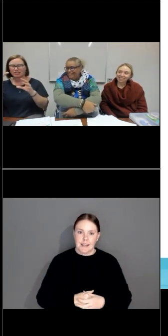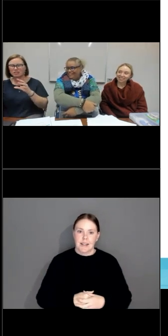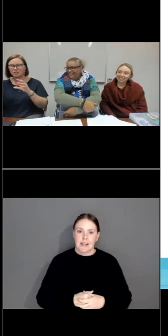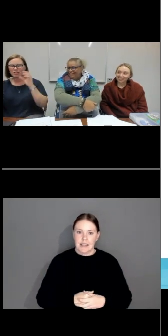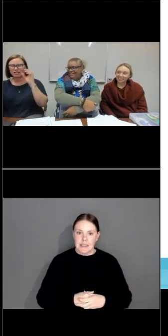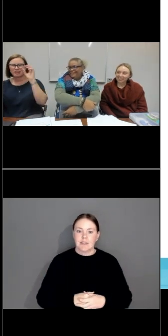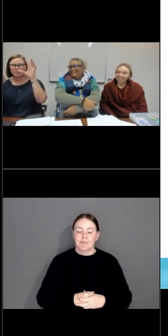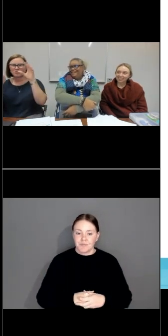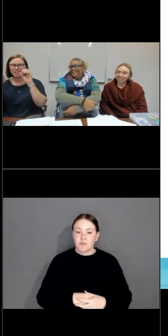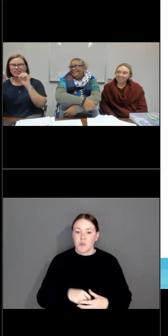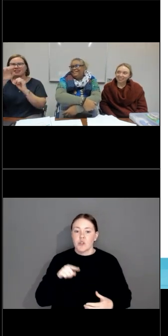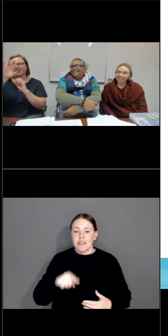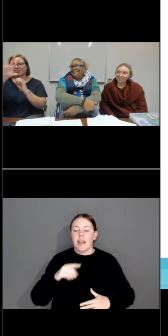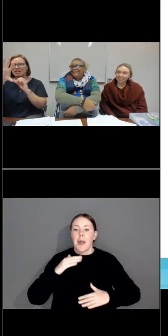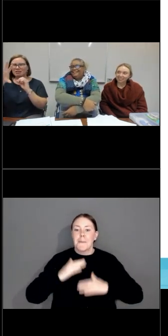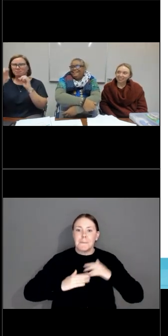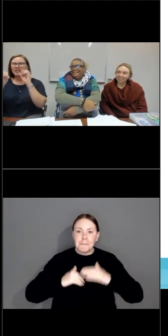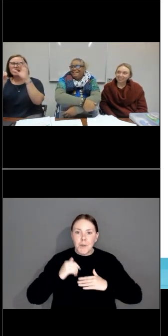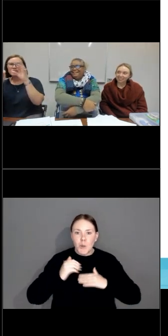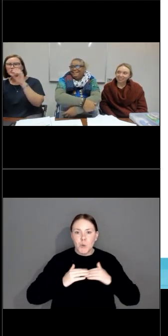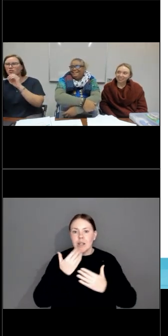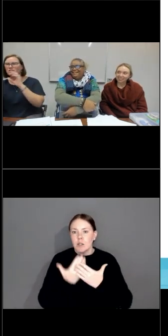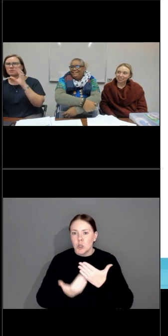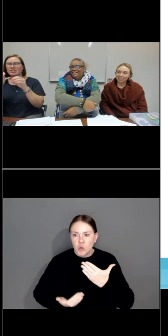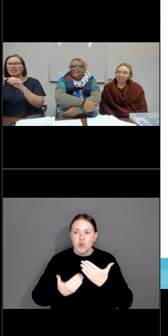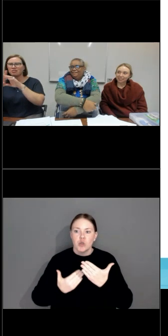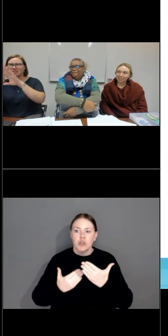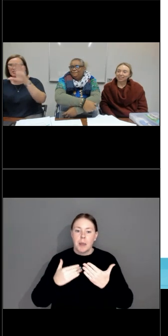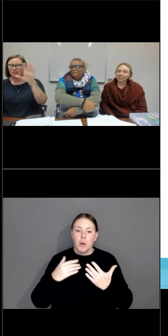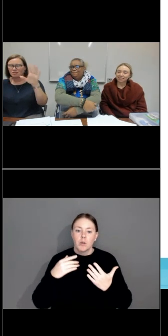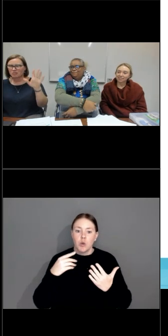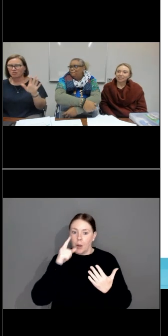a story like choosing um cards from all the different categories to tell the story of where